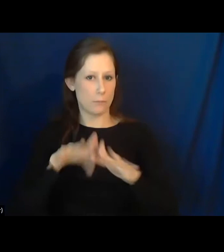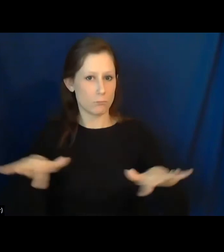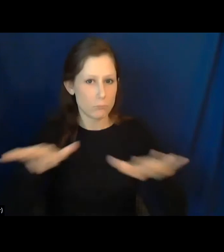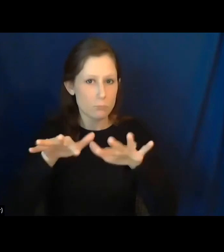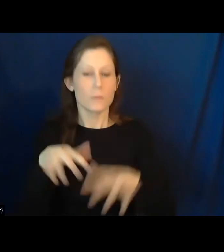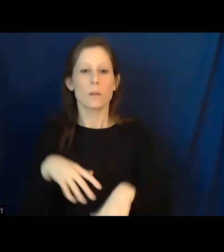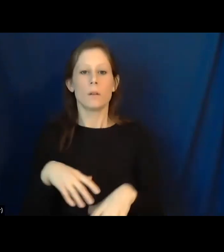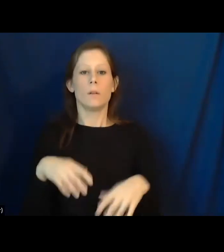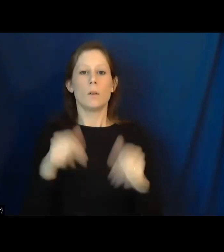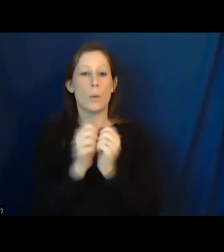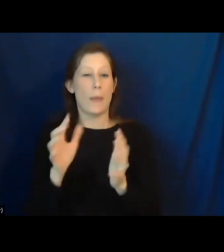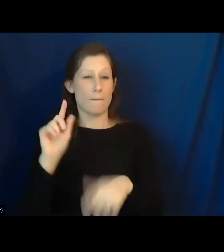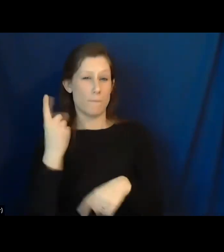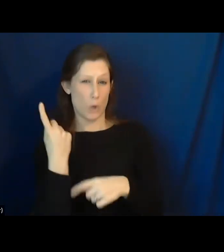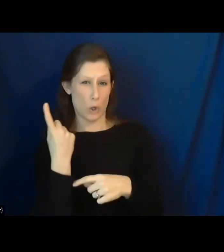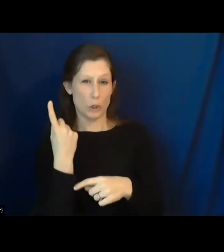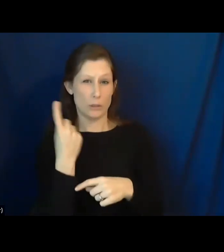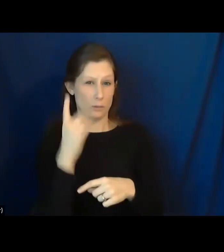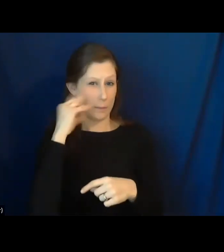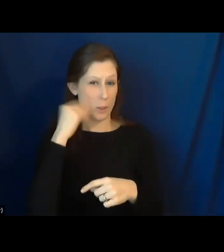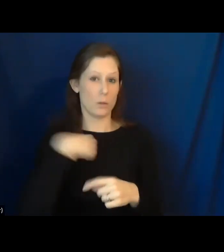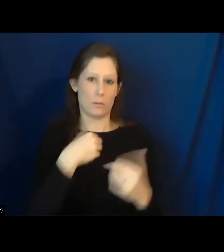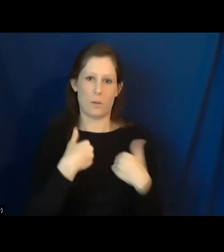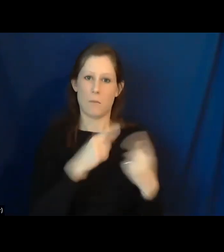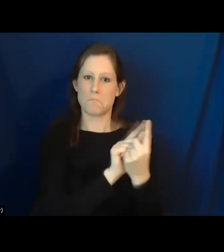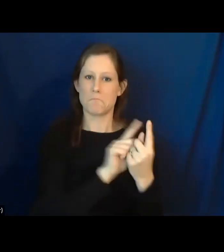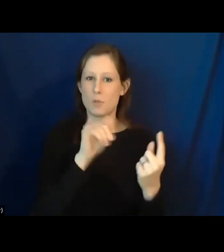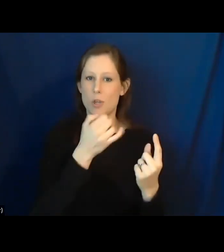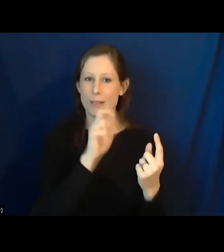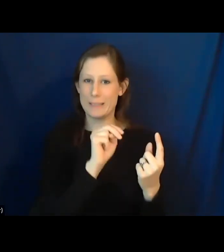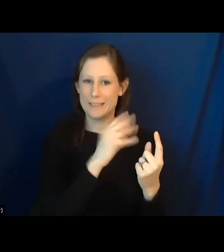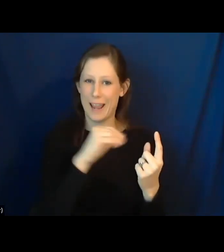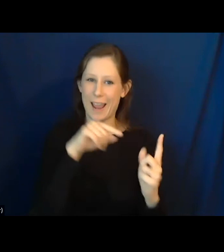the first intersection we had with Jason and MindsEye, I don't know that we would have